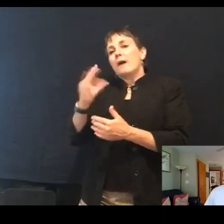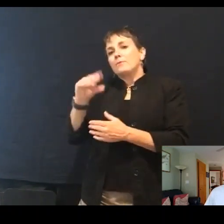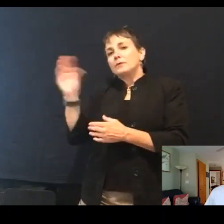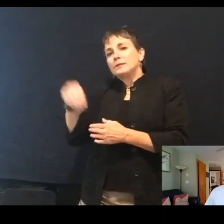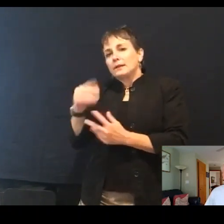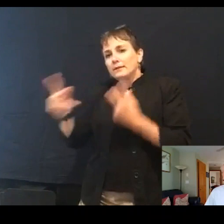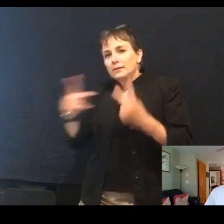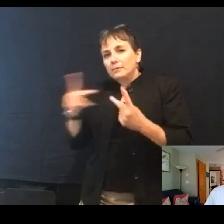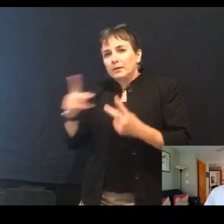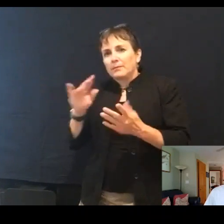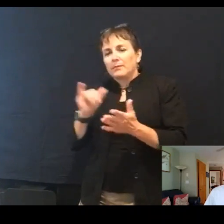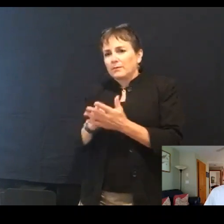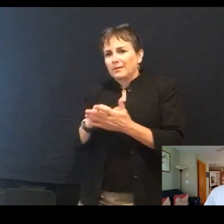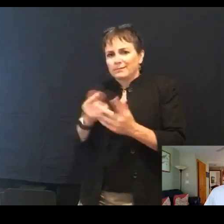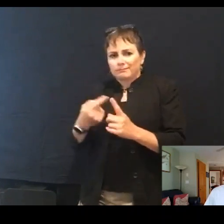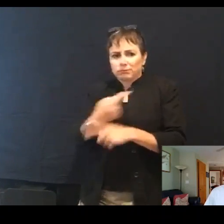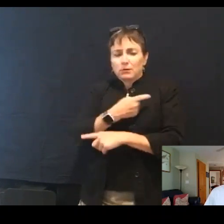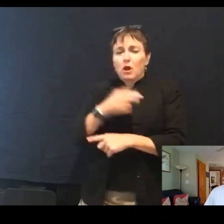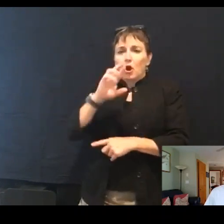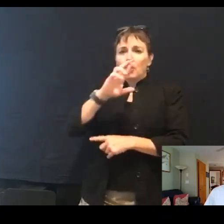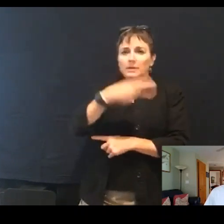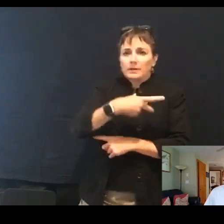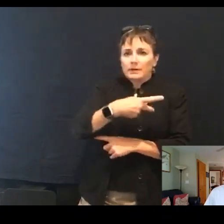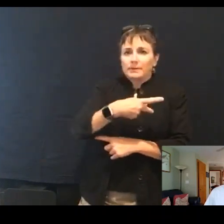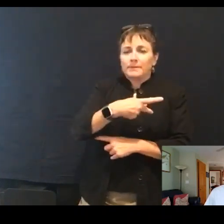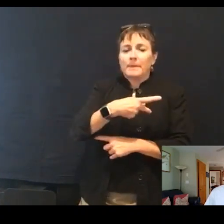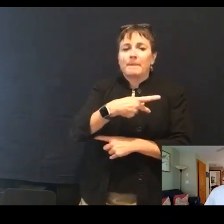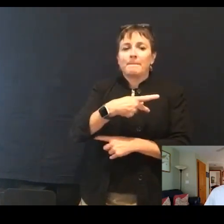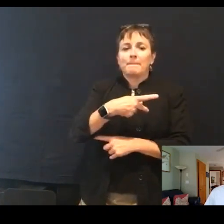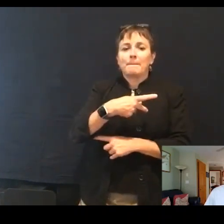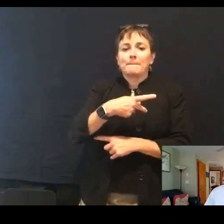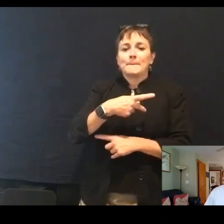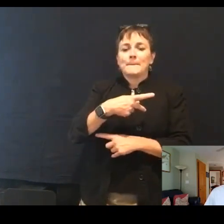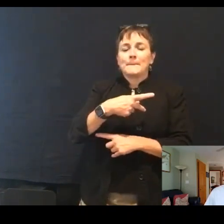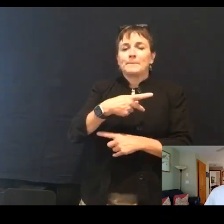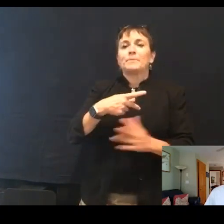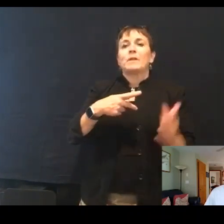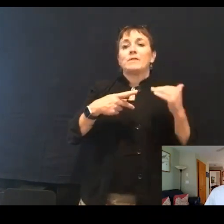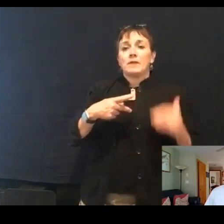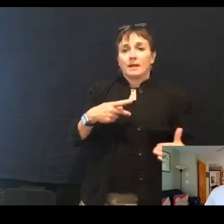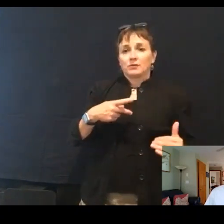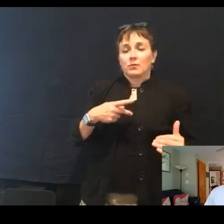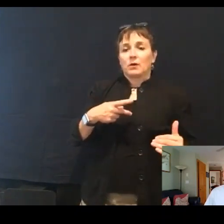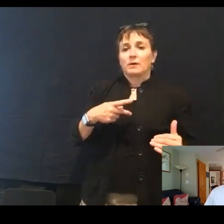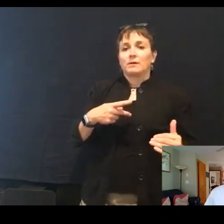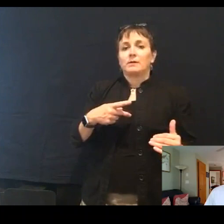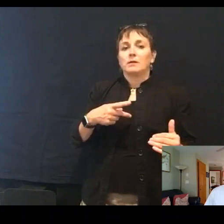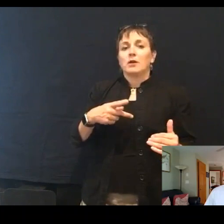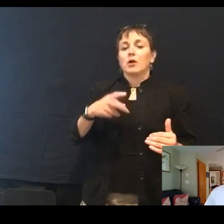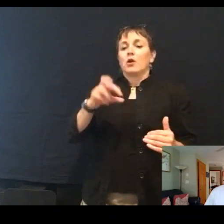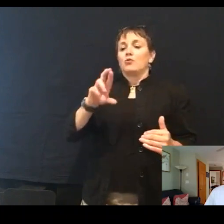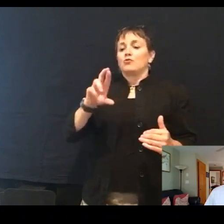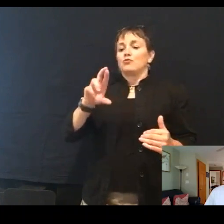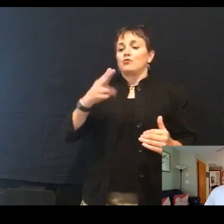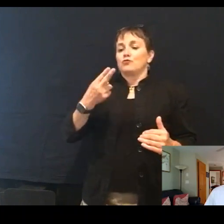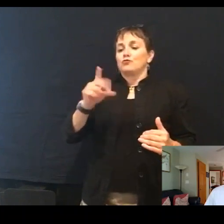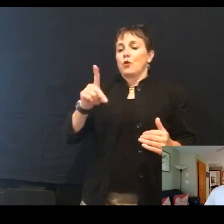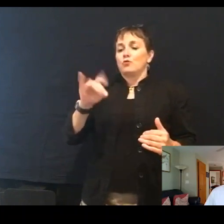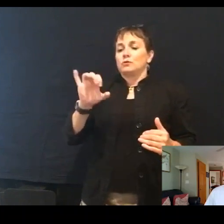That is a gene that causes autosomal dominant retinitis pigmentosa. The next most frequent gene was the rhodopsin gene,